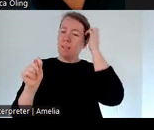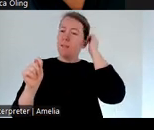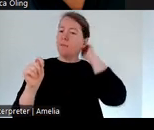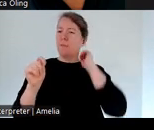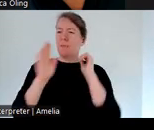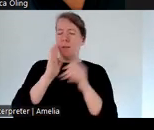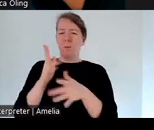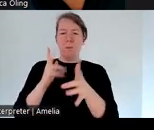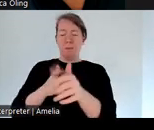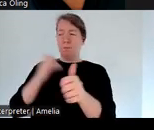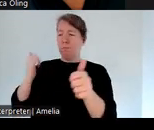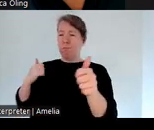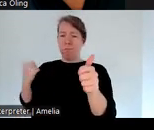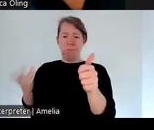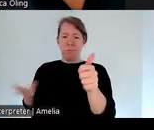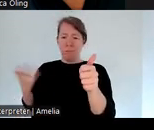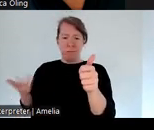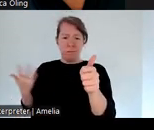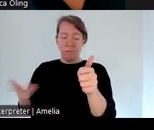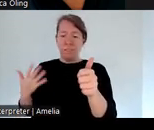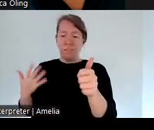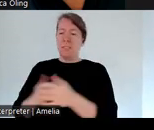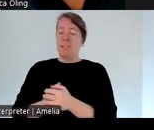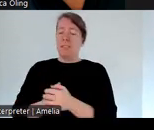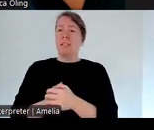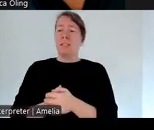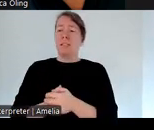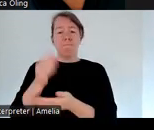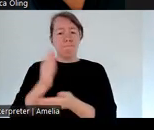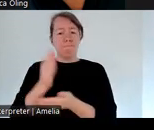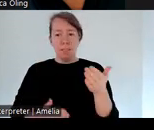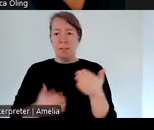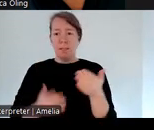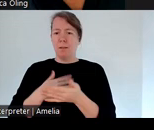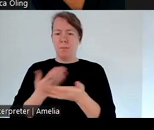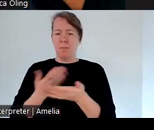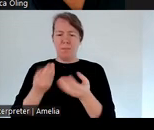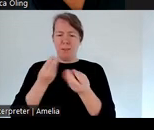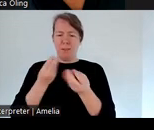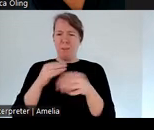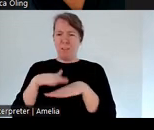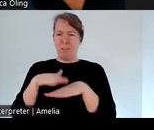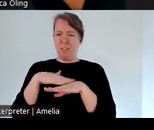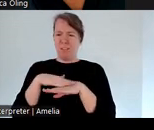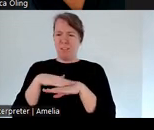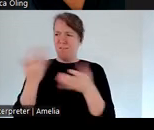Sometimes you'll encounter one that has very minimal information. And sometimes that might give you a sense of, um,